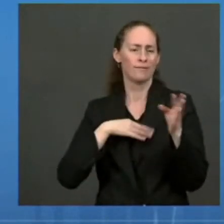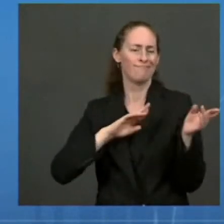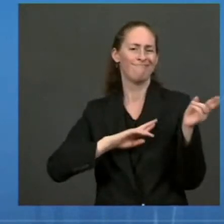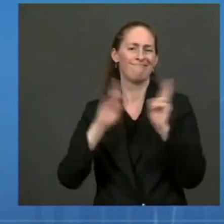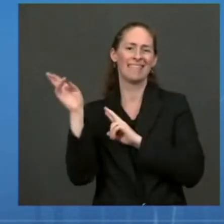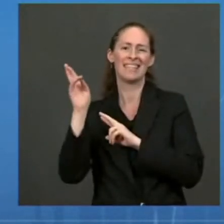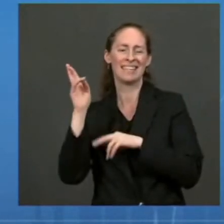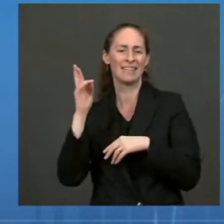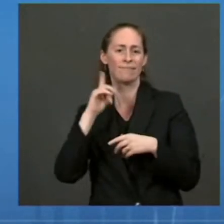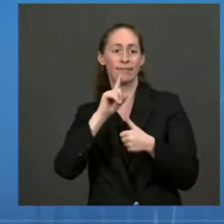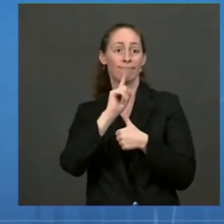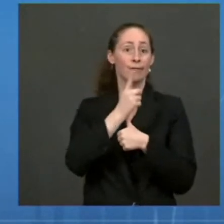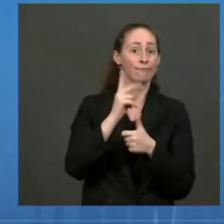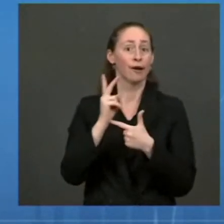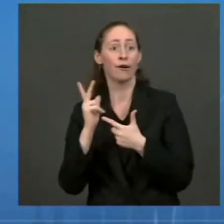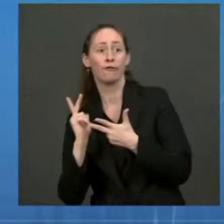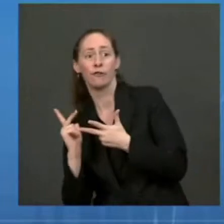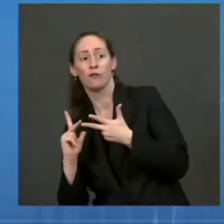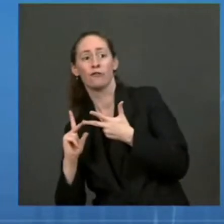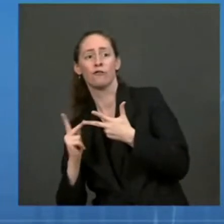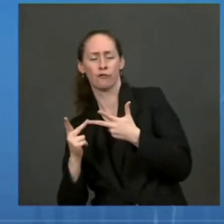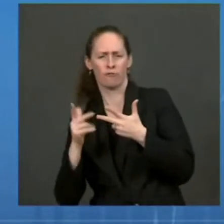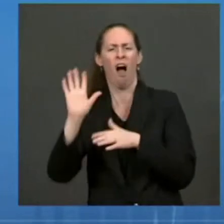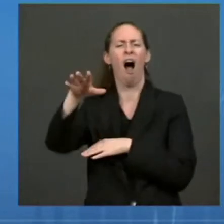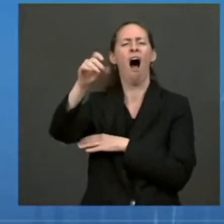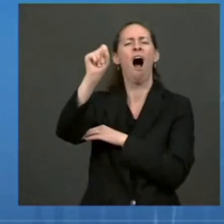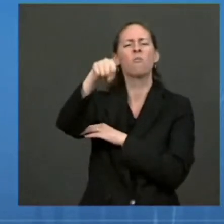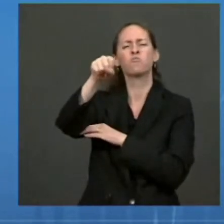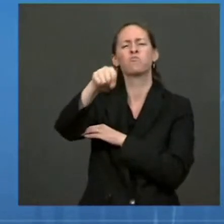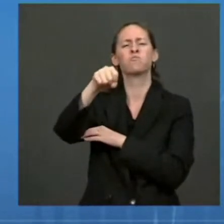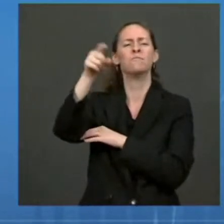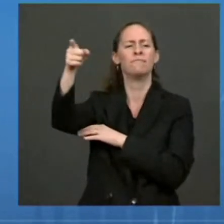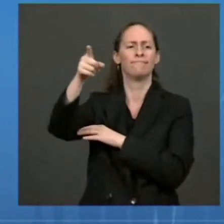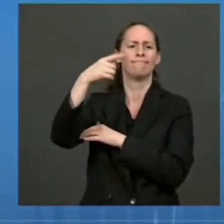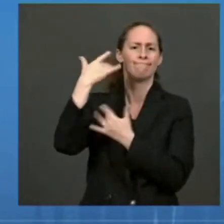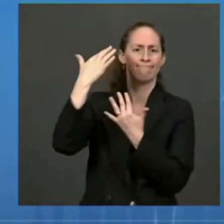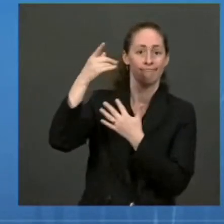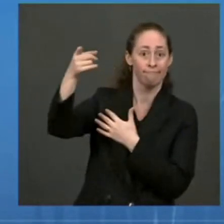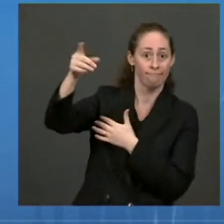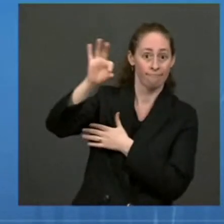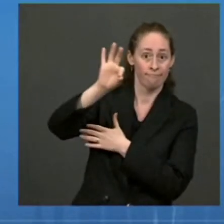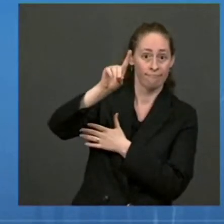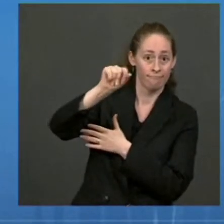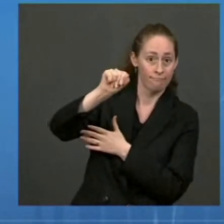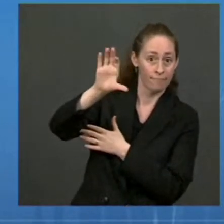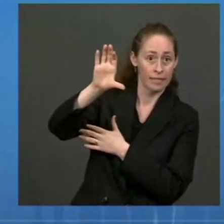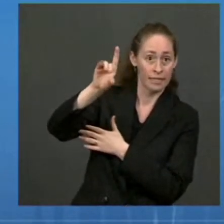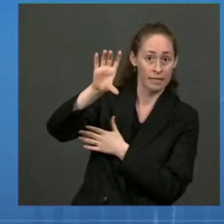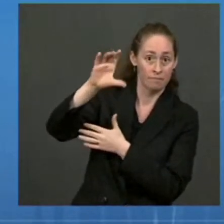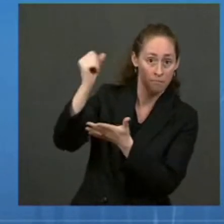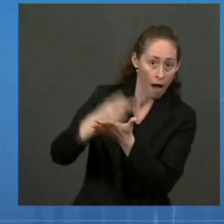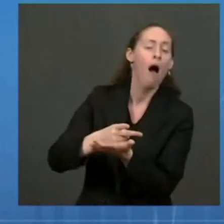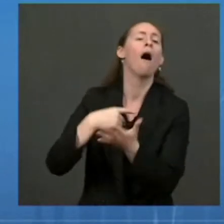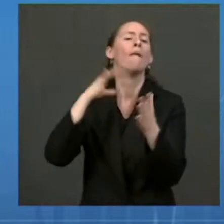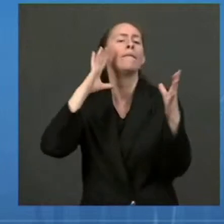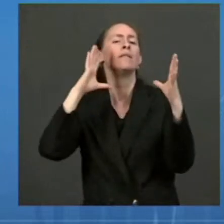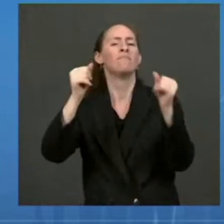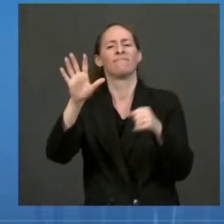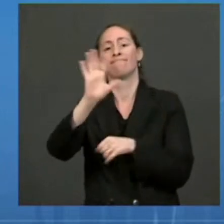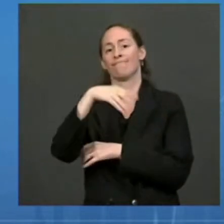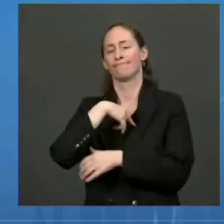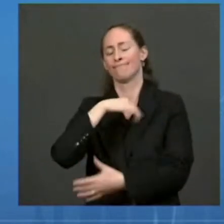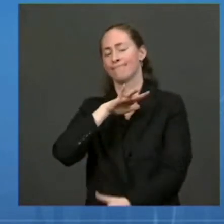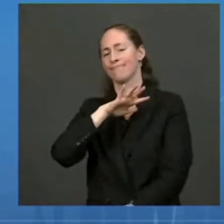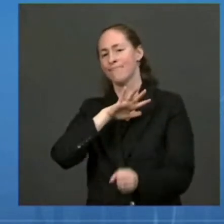ALL THREE VACCINES.